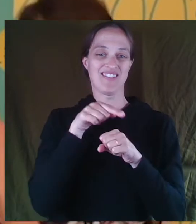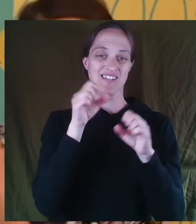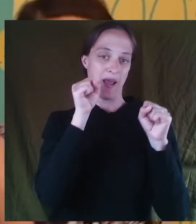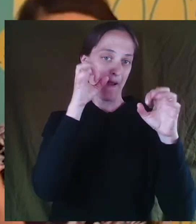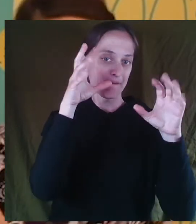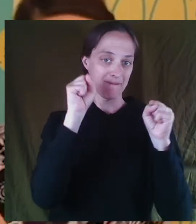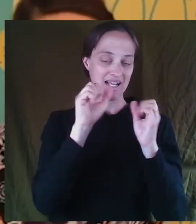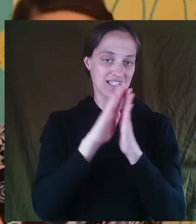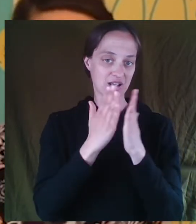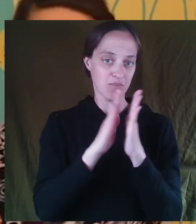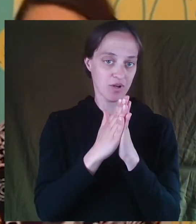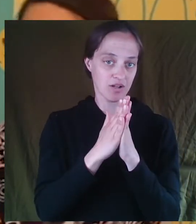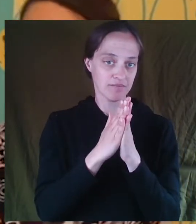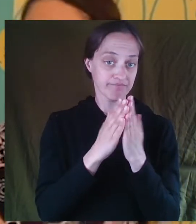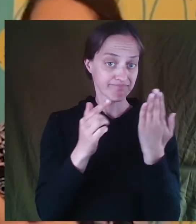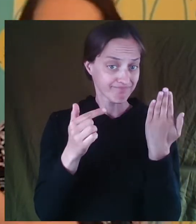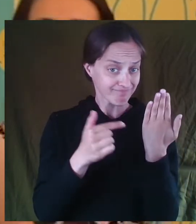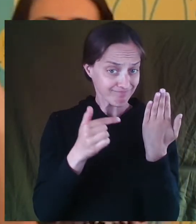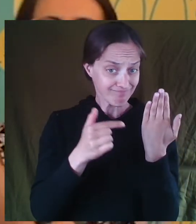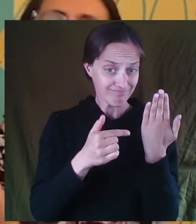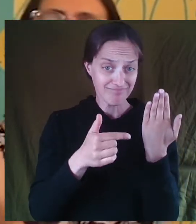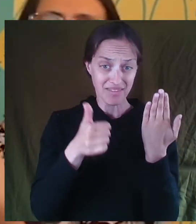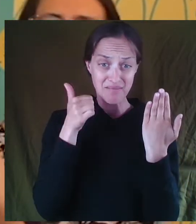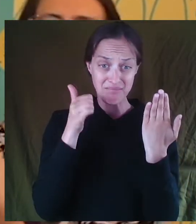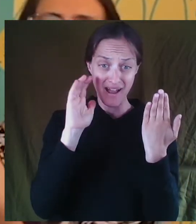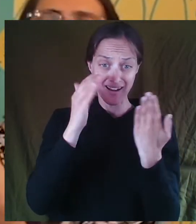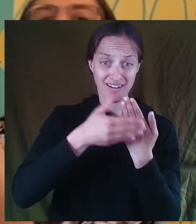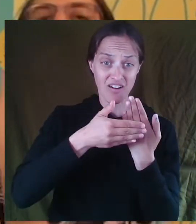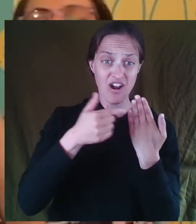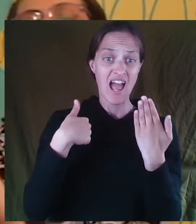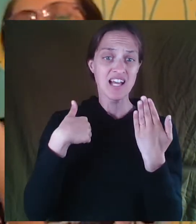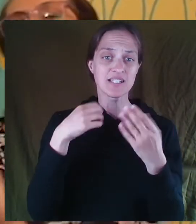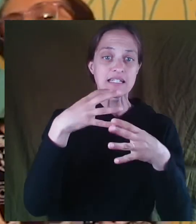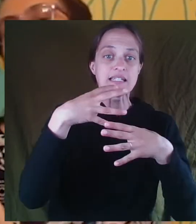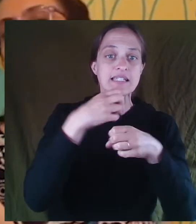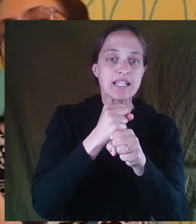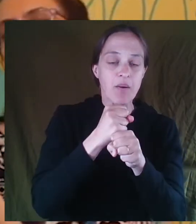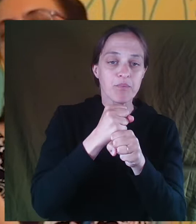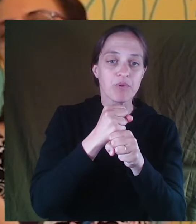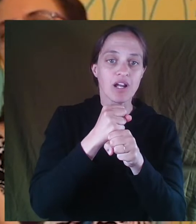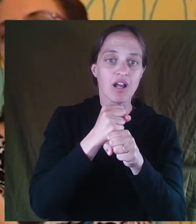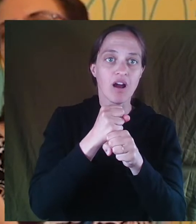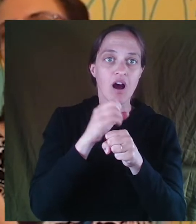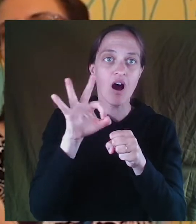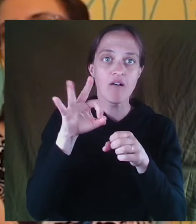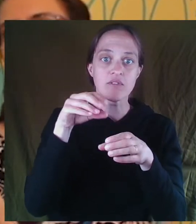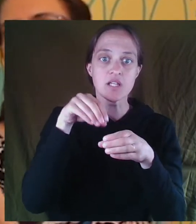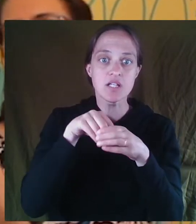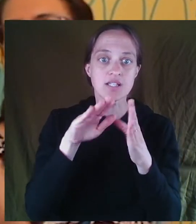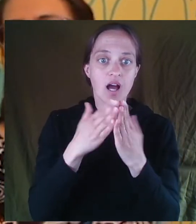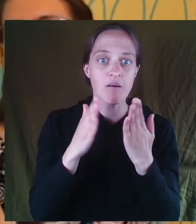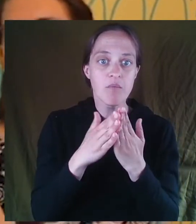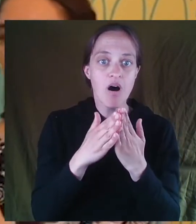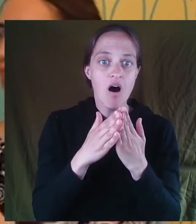The back of this book has a summary about what we're going to read in the book, which actually,